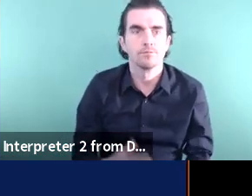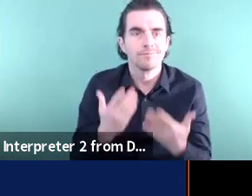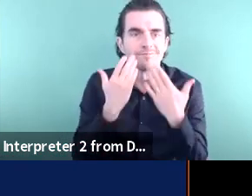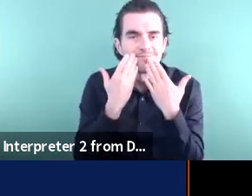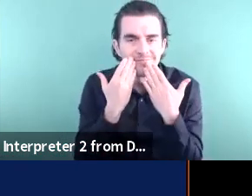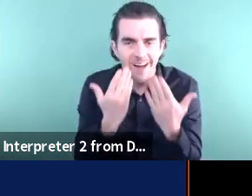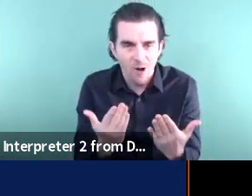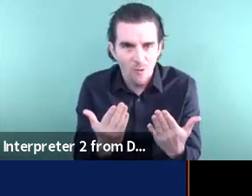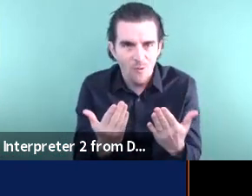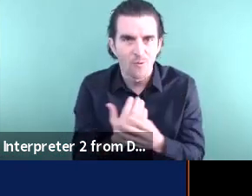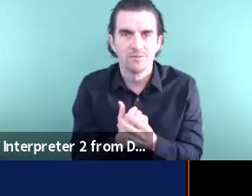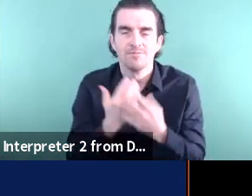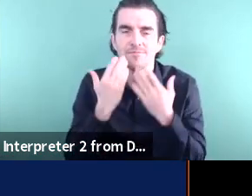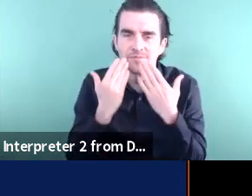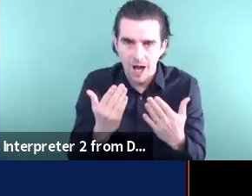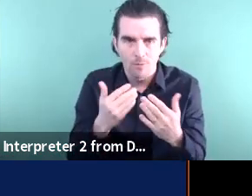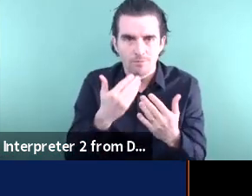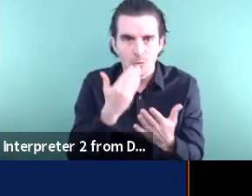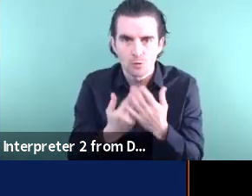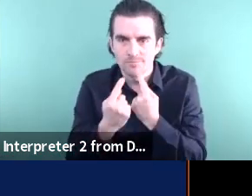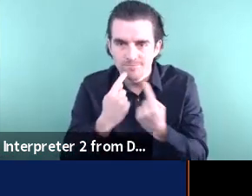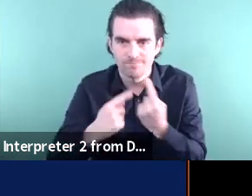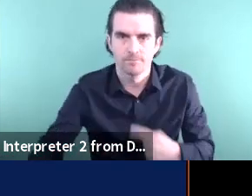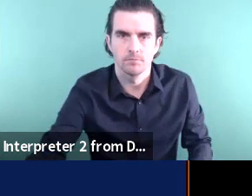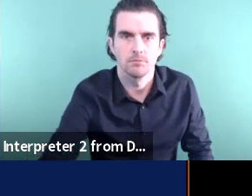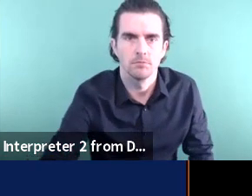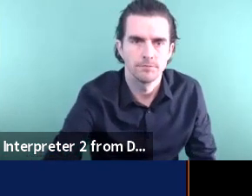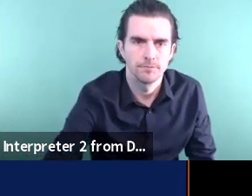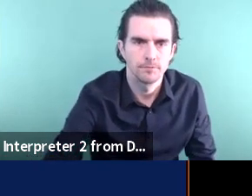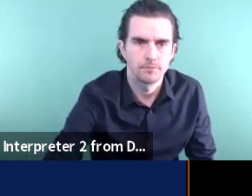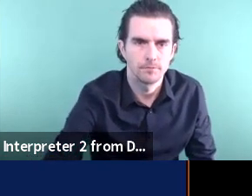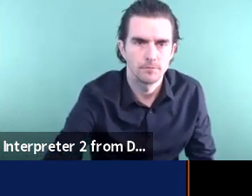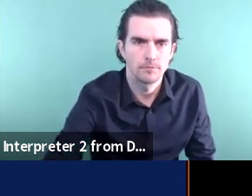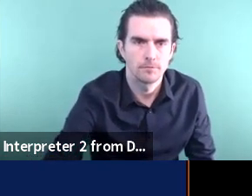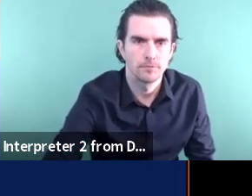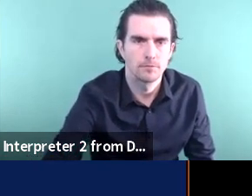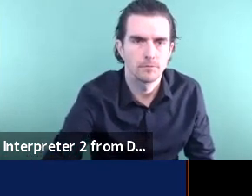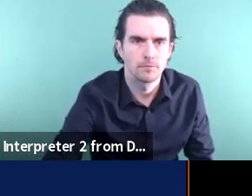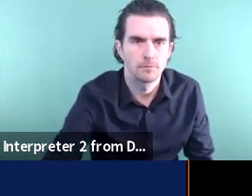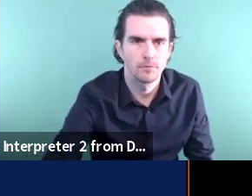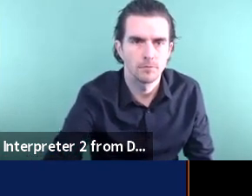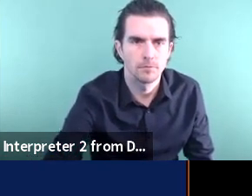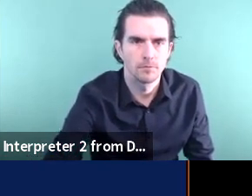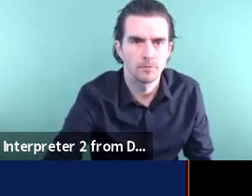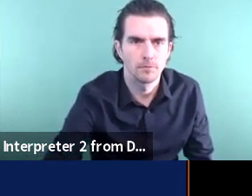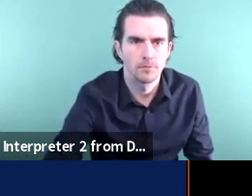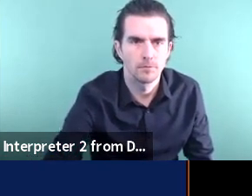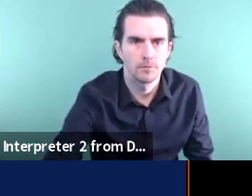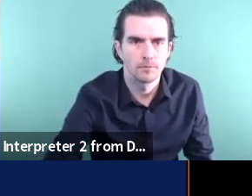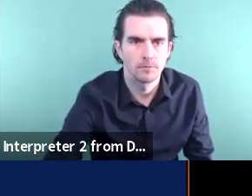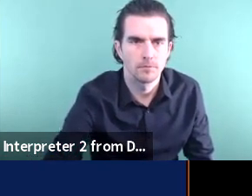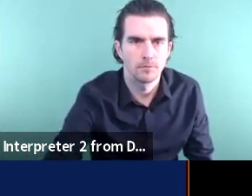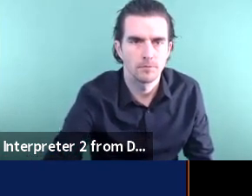how to factor the cost of disability in a social protection programme focusing specifically on